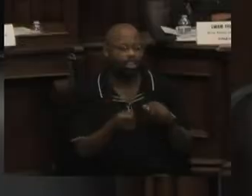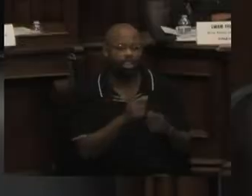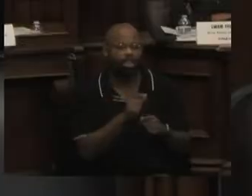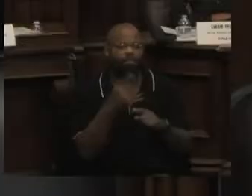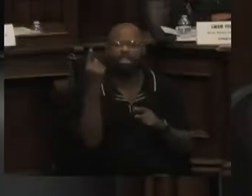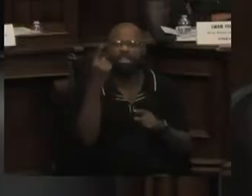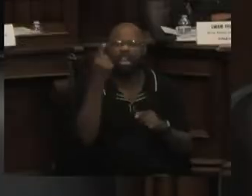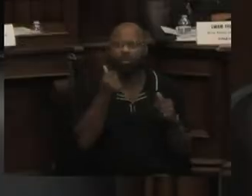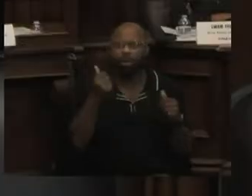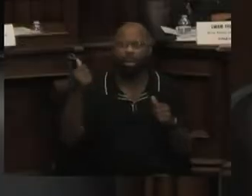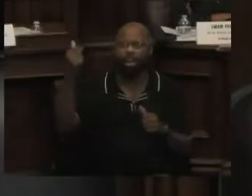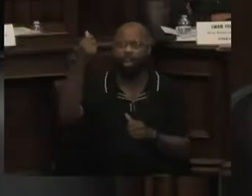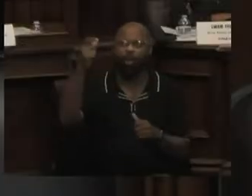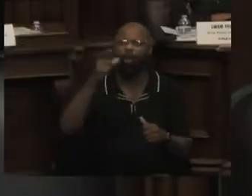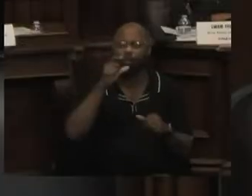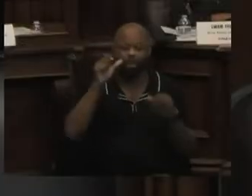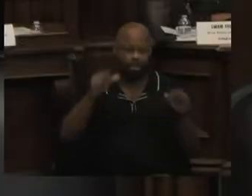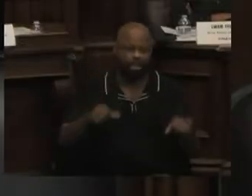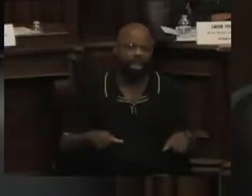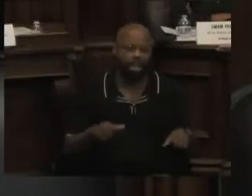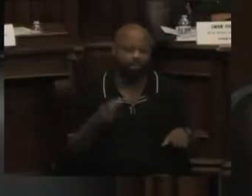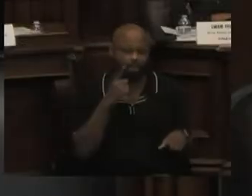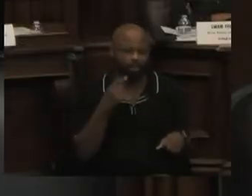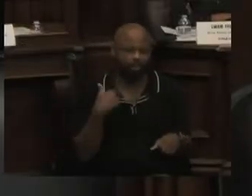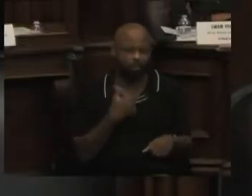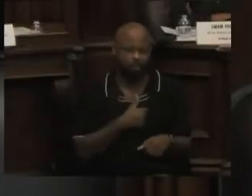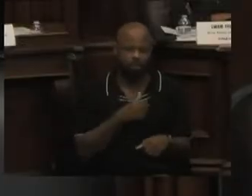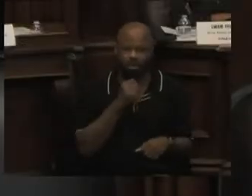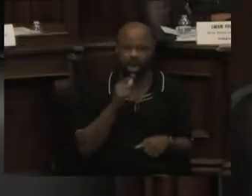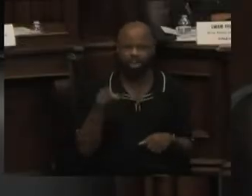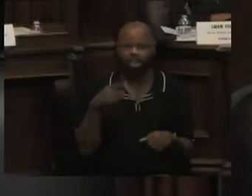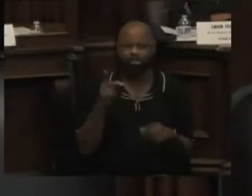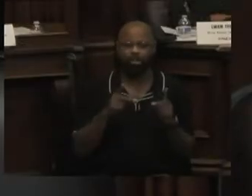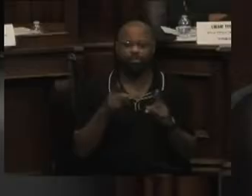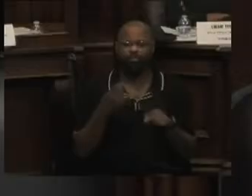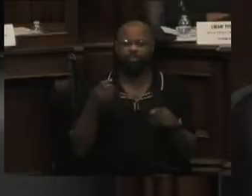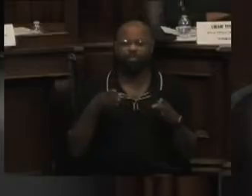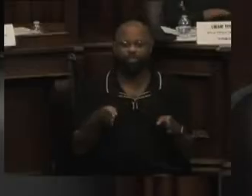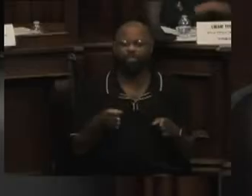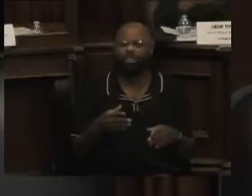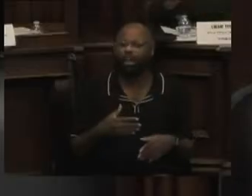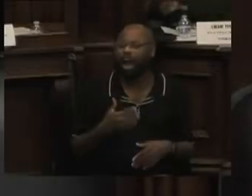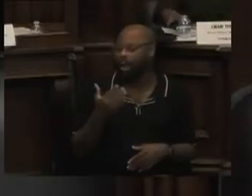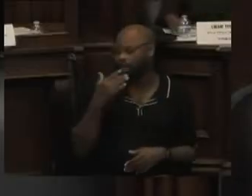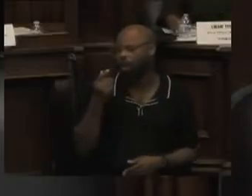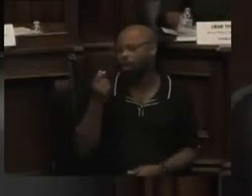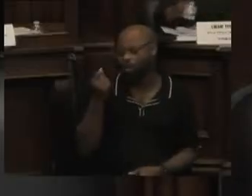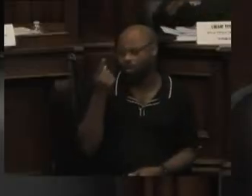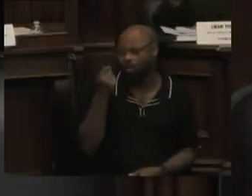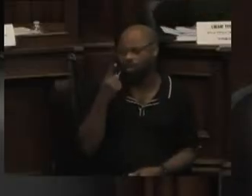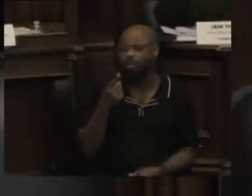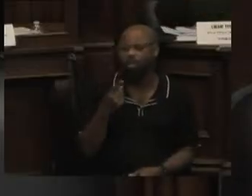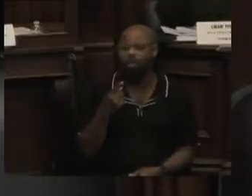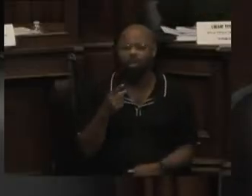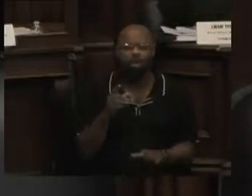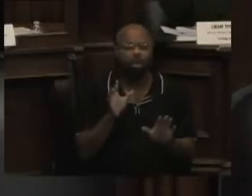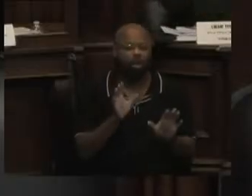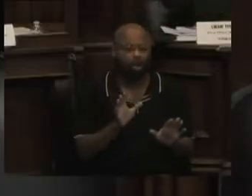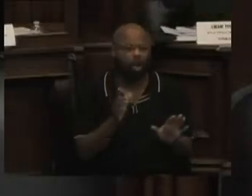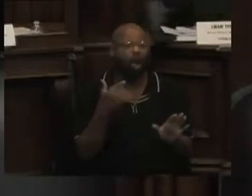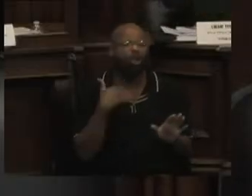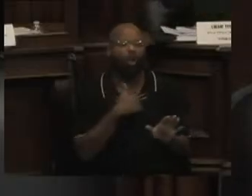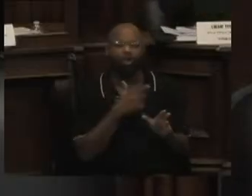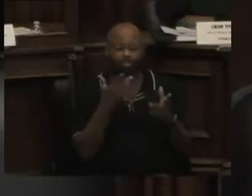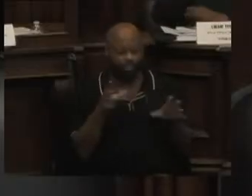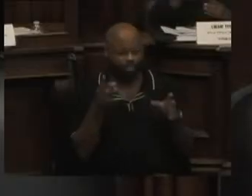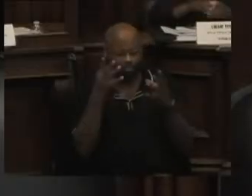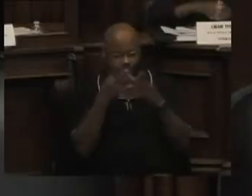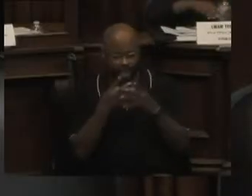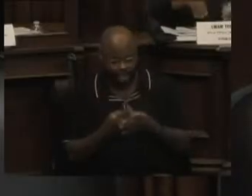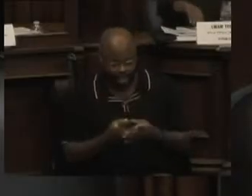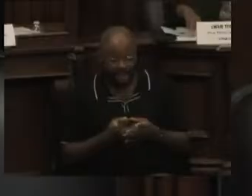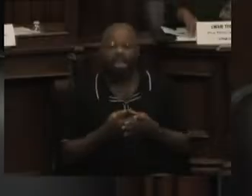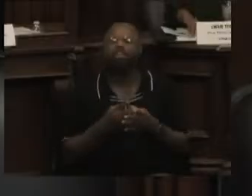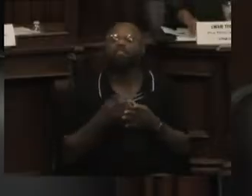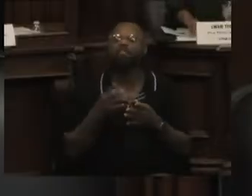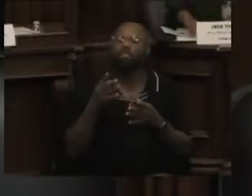our directives that we were